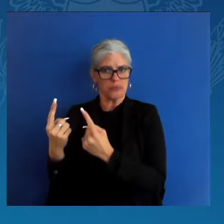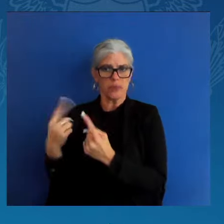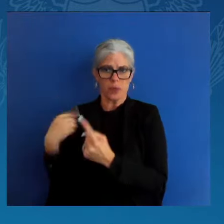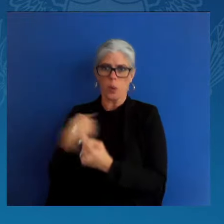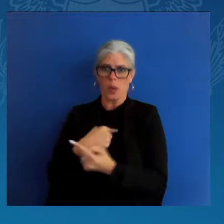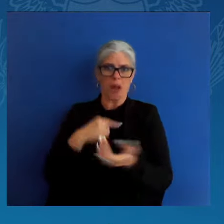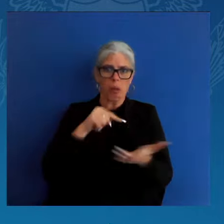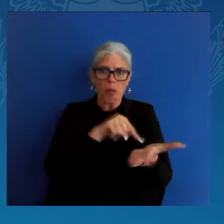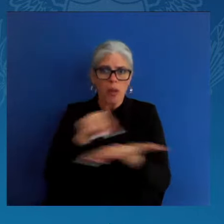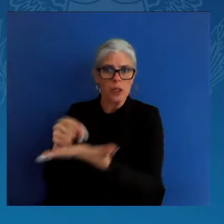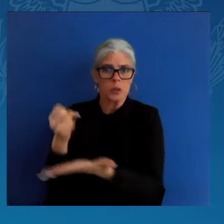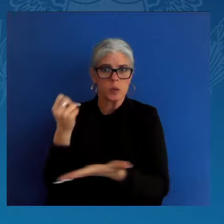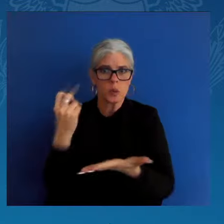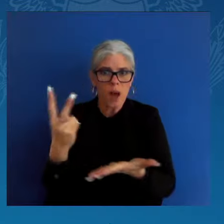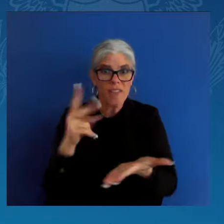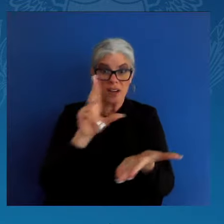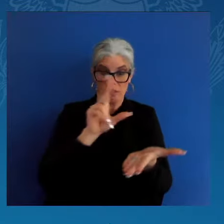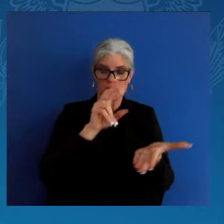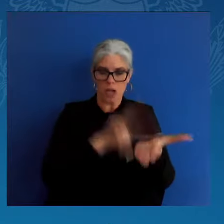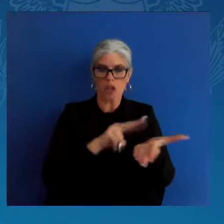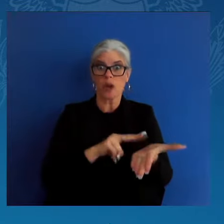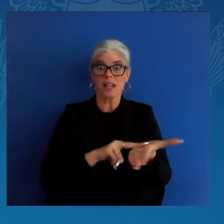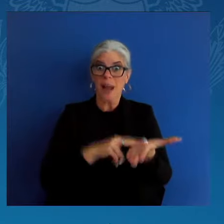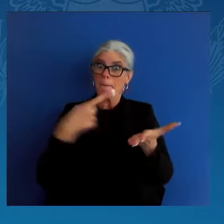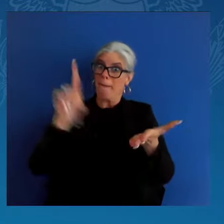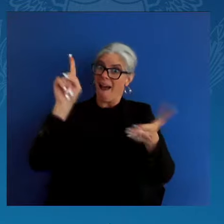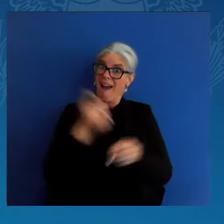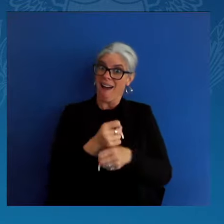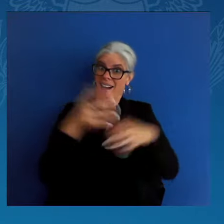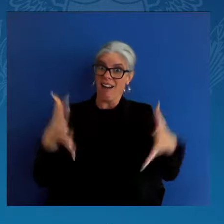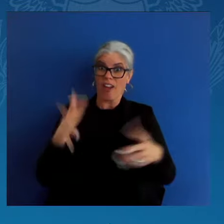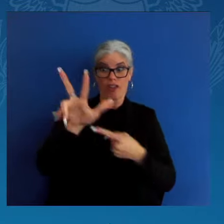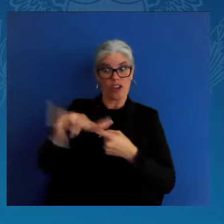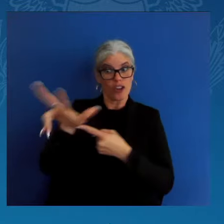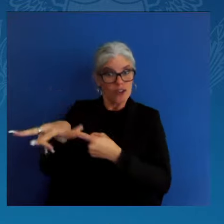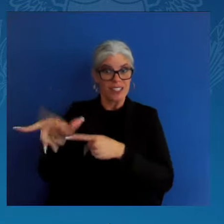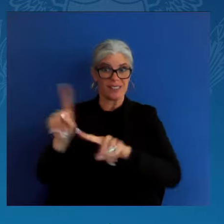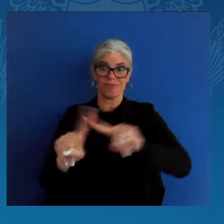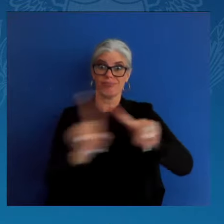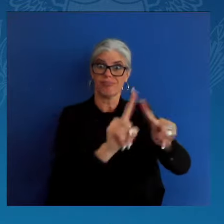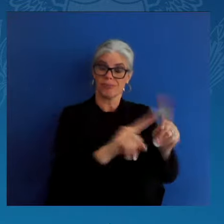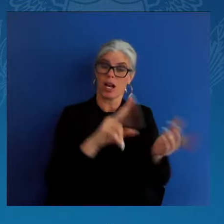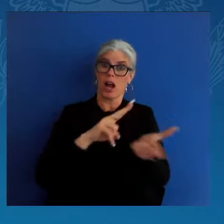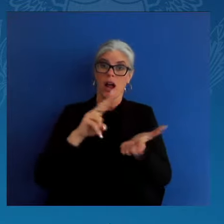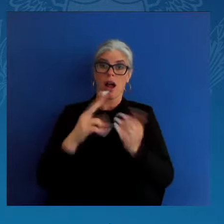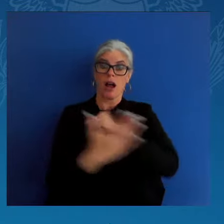Finally, last year, I announced that the United States would develop the first regulatory framework